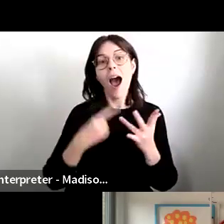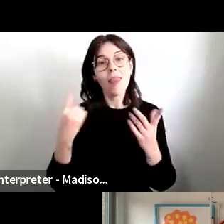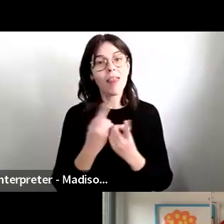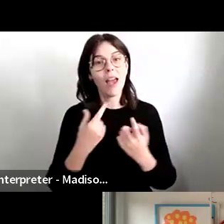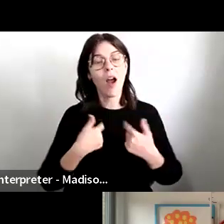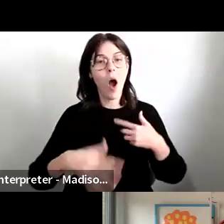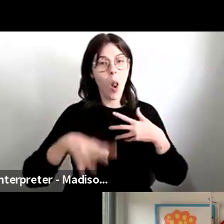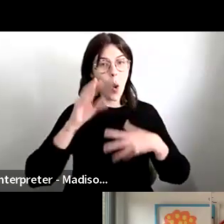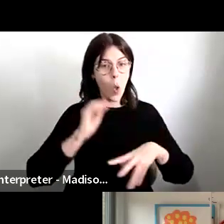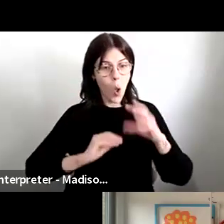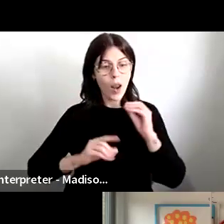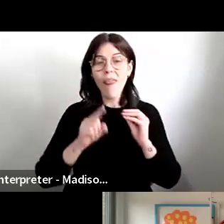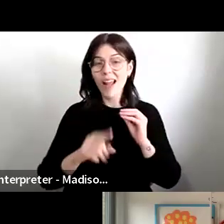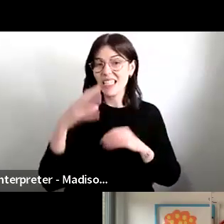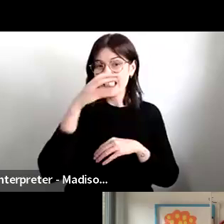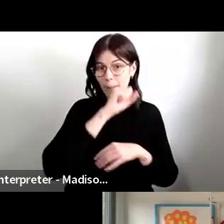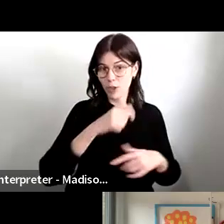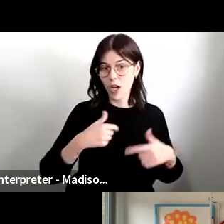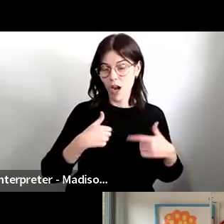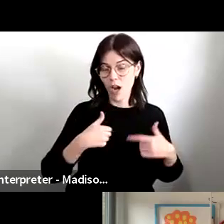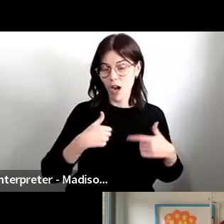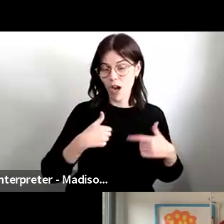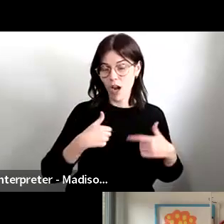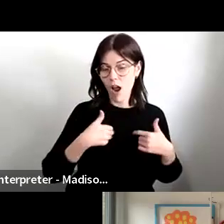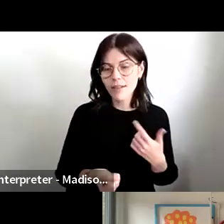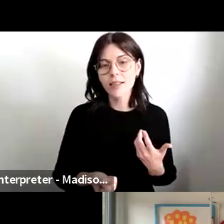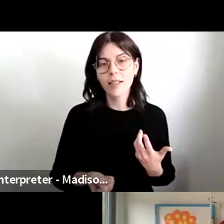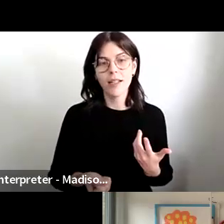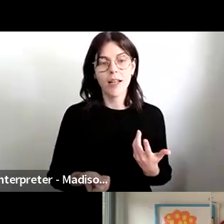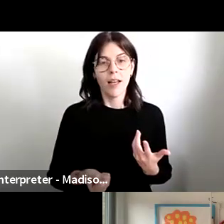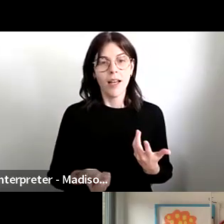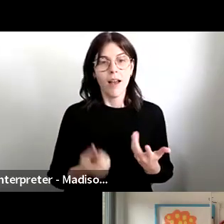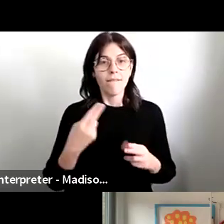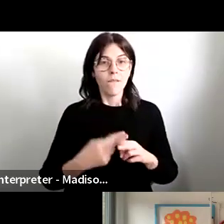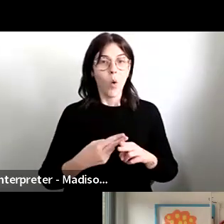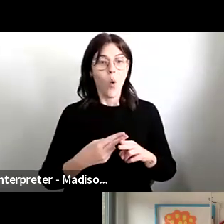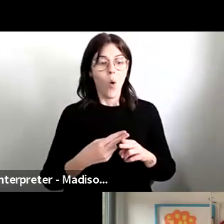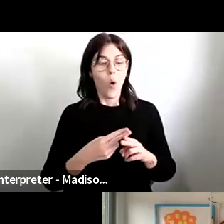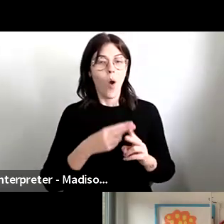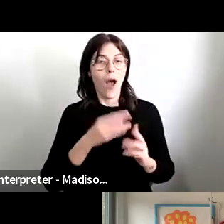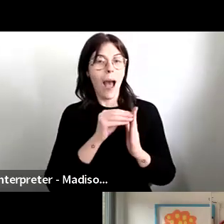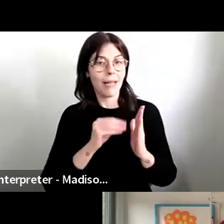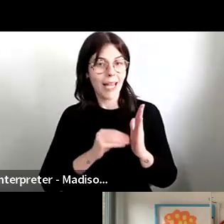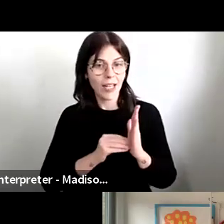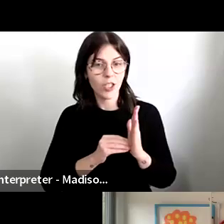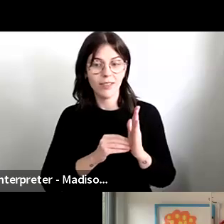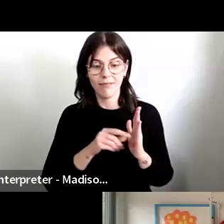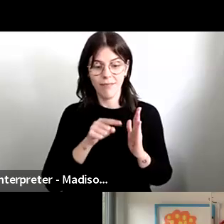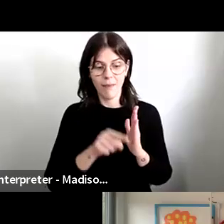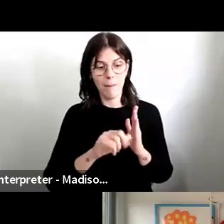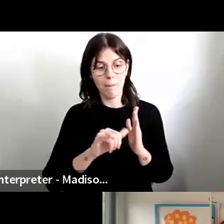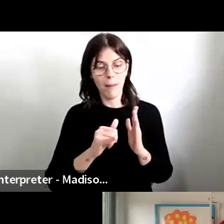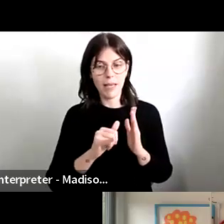which is an assumption that I had, is that even for applications that may have tentative other